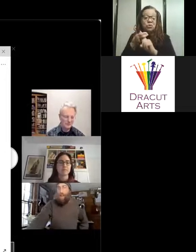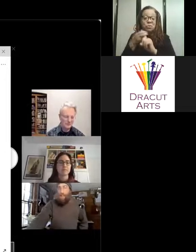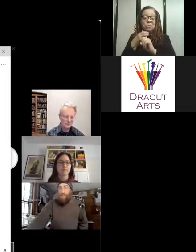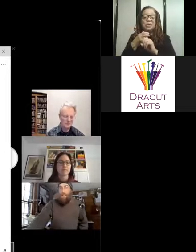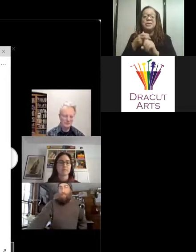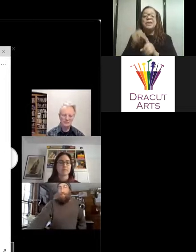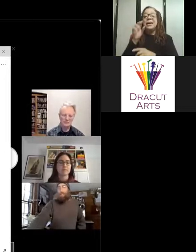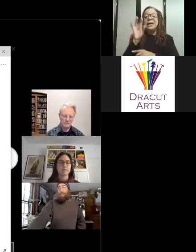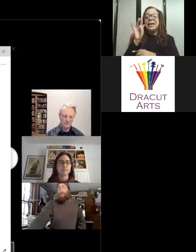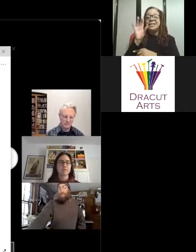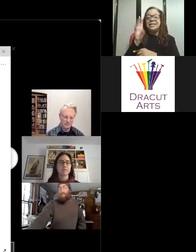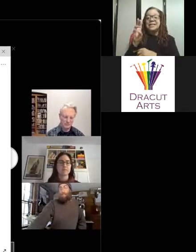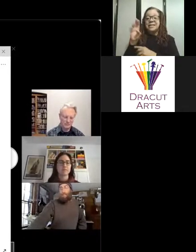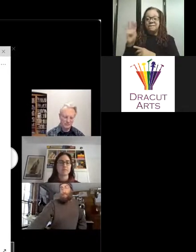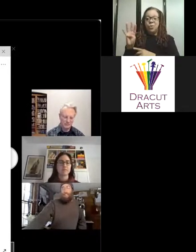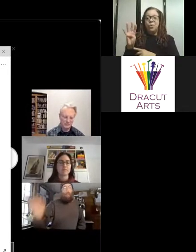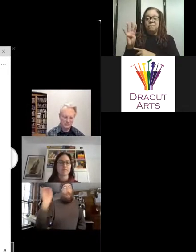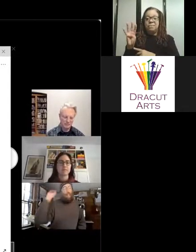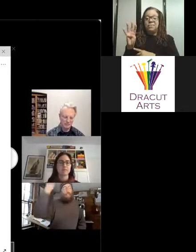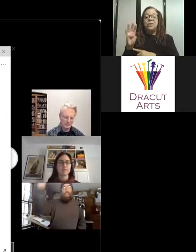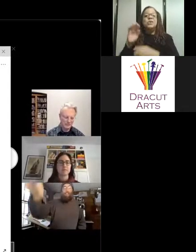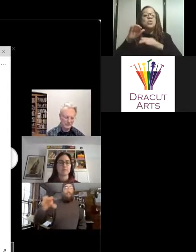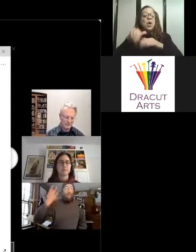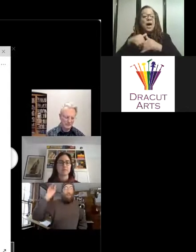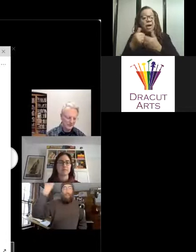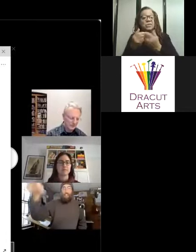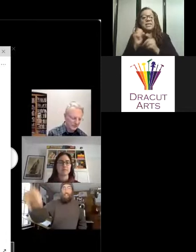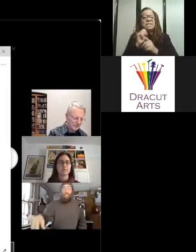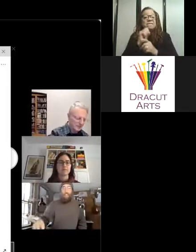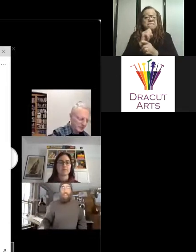how does this affect, maybe, his students? So this is my conjecture: in my imagination,